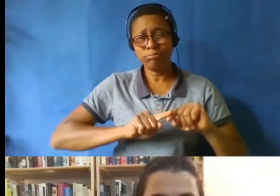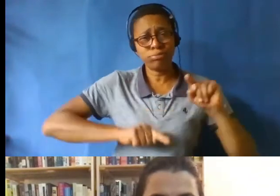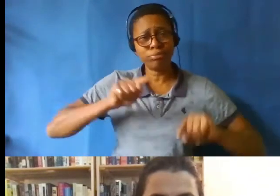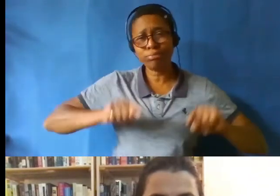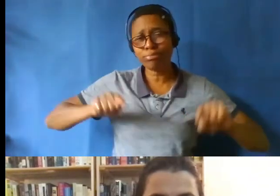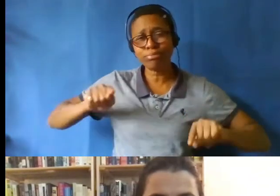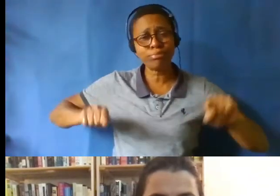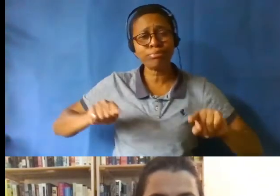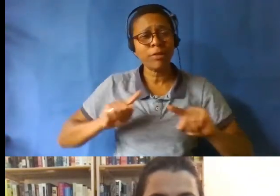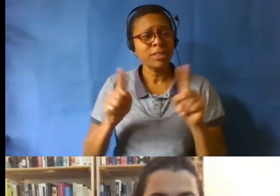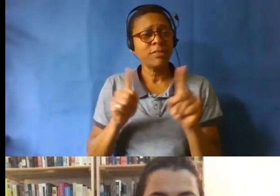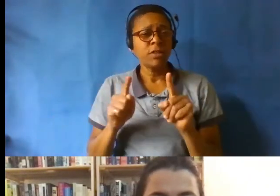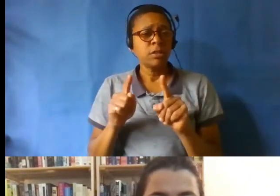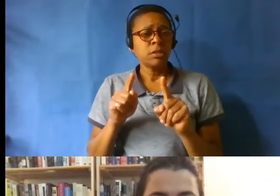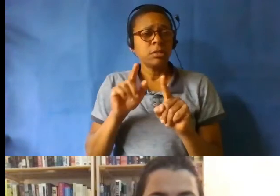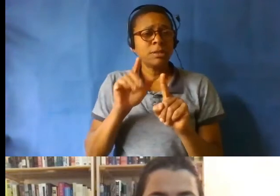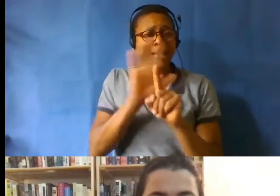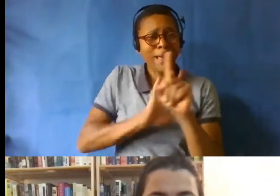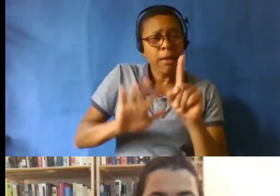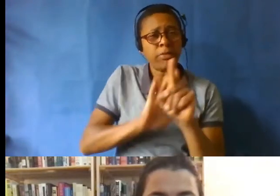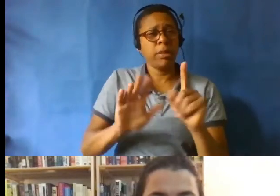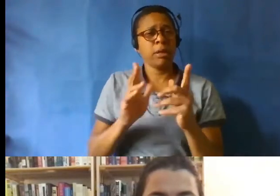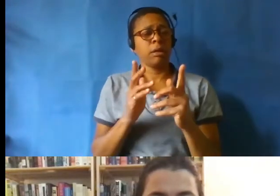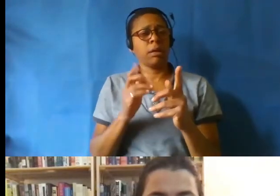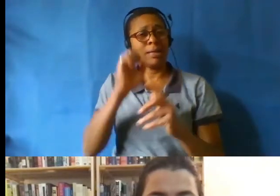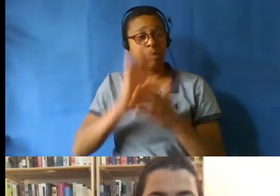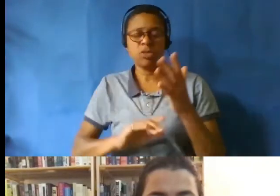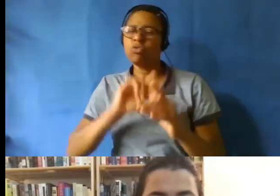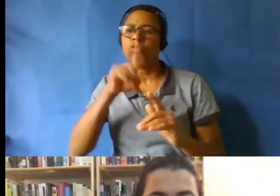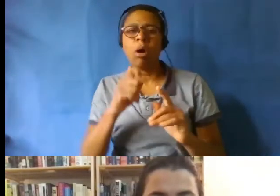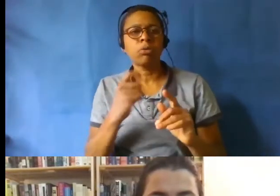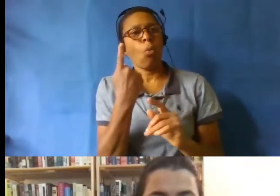can't even really love them all under BAME experienced at all which is I